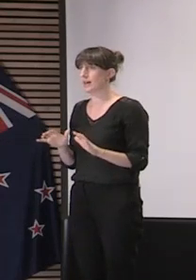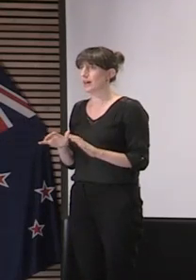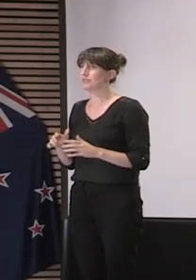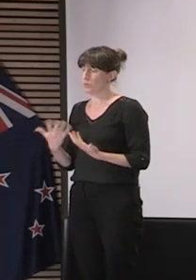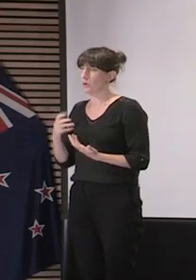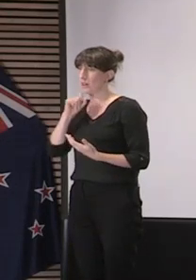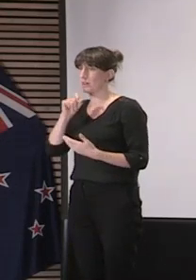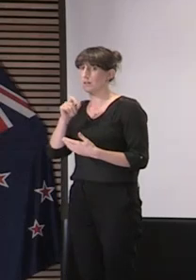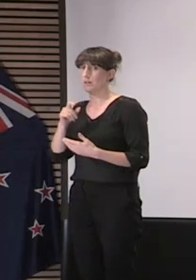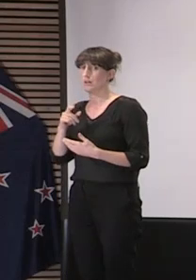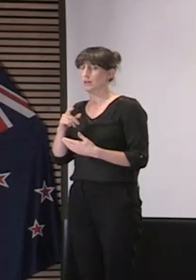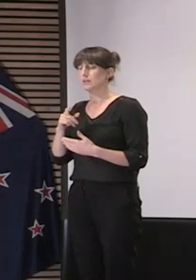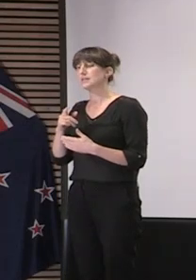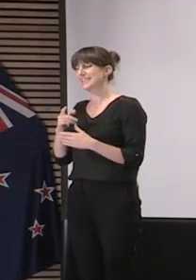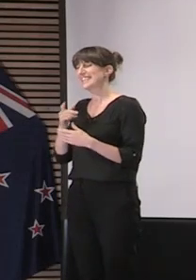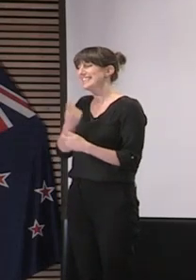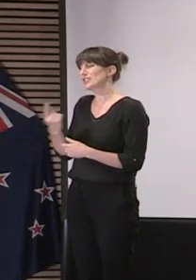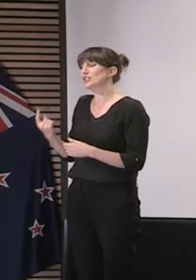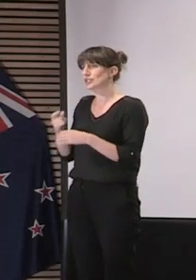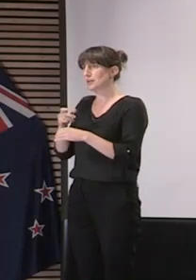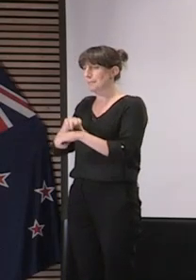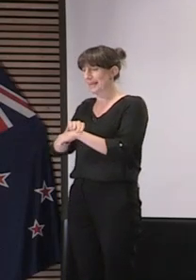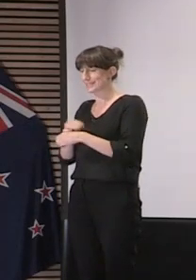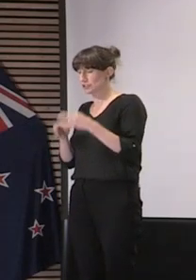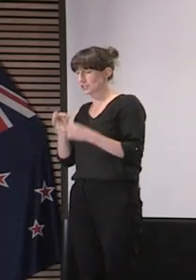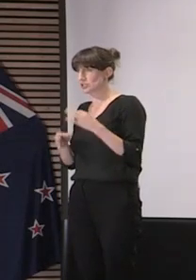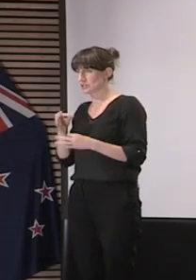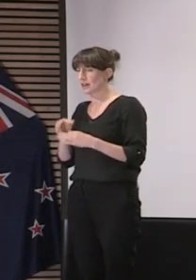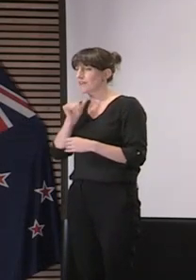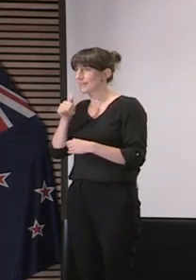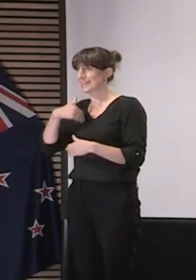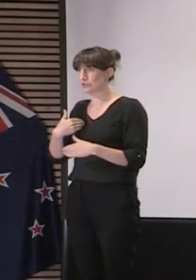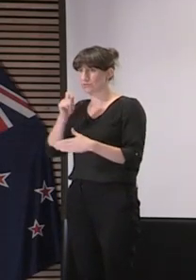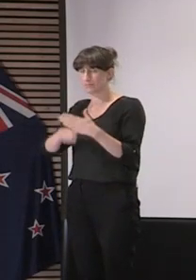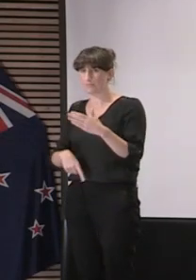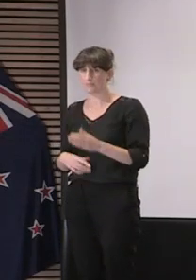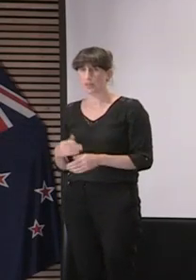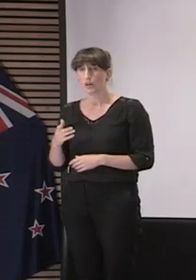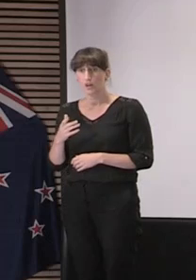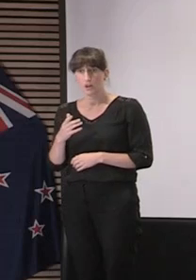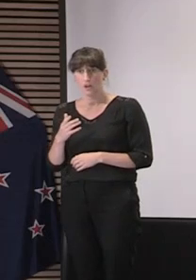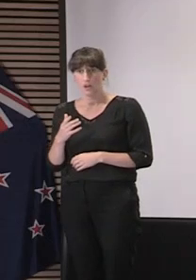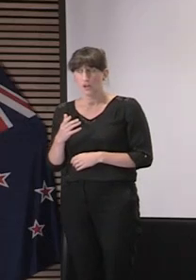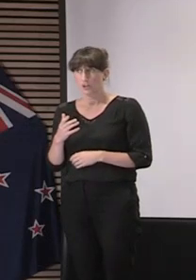rules which is plain to see, may lead to a prosecution on in the first instance. That's a matter of discretion. So